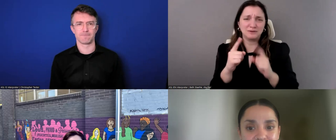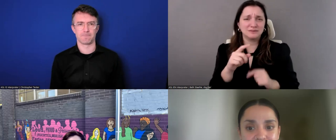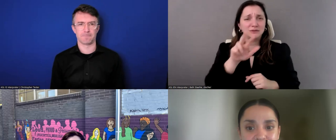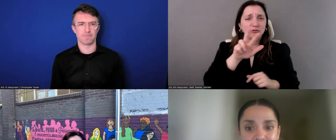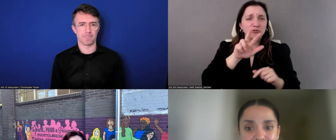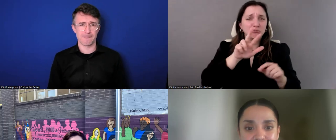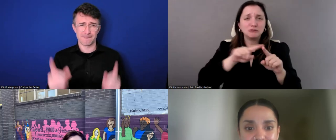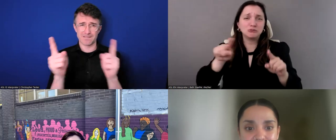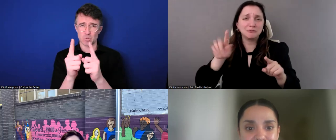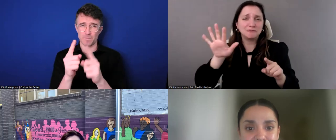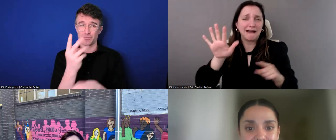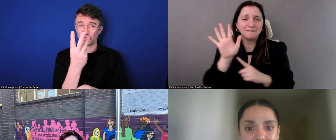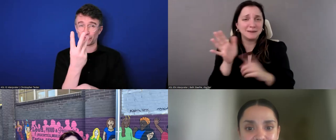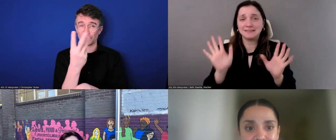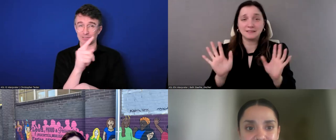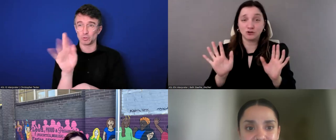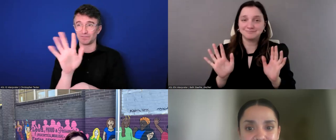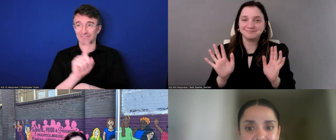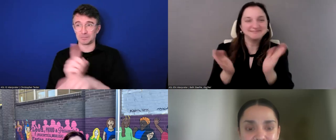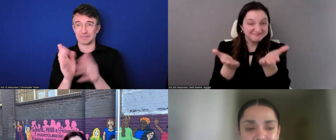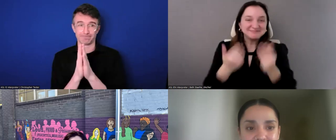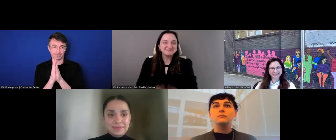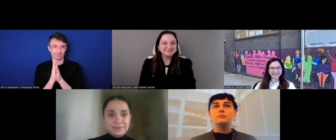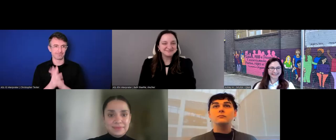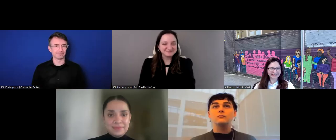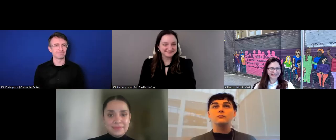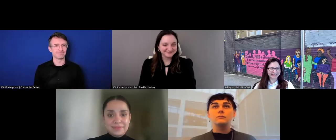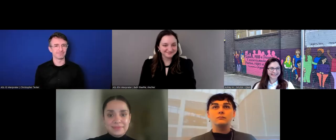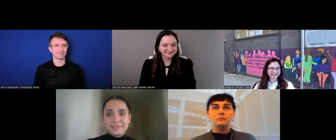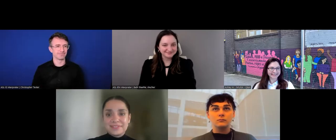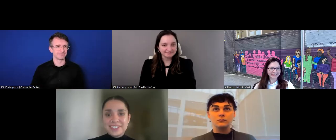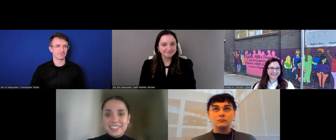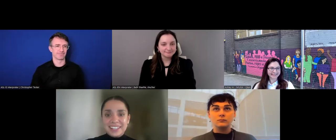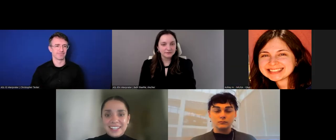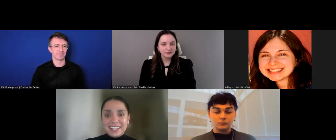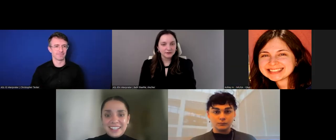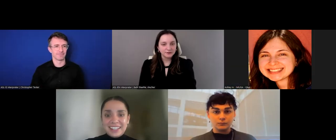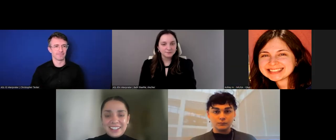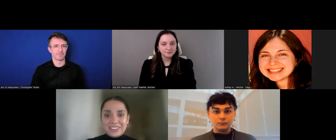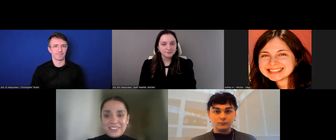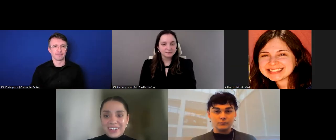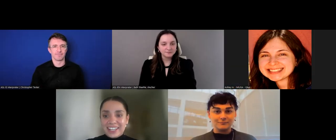Looking forward to hearing more about that. Over to you. Julie: Greetings.